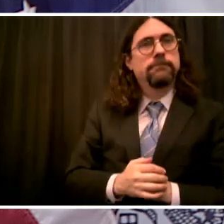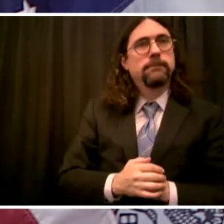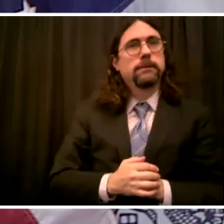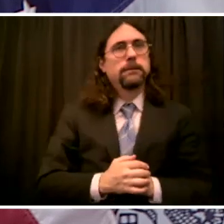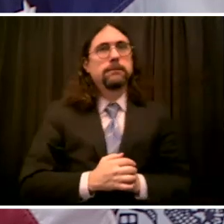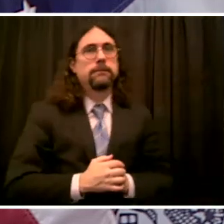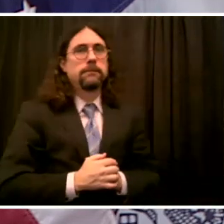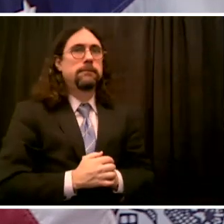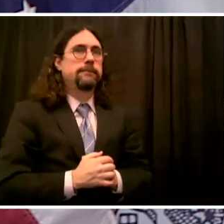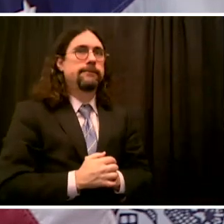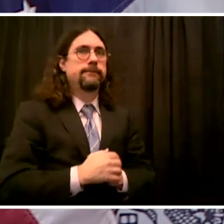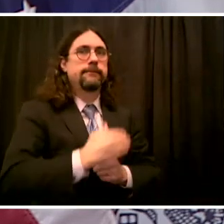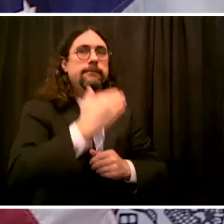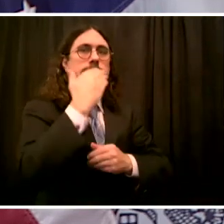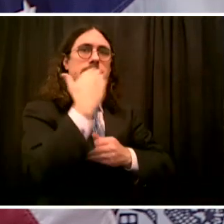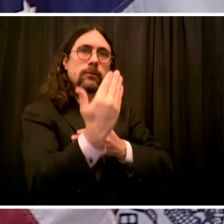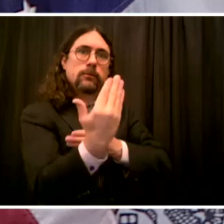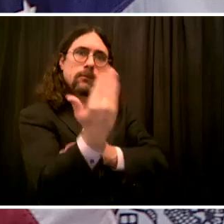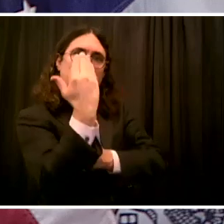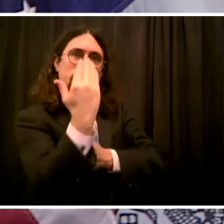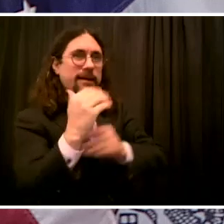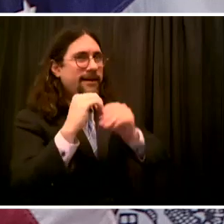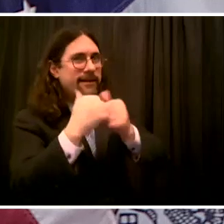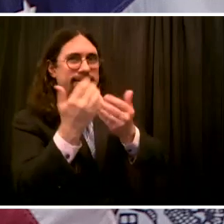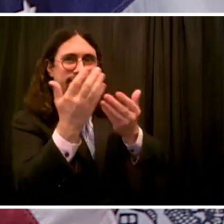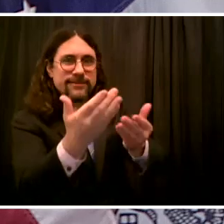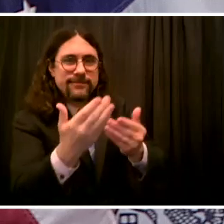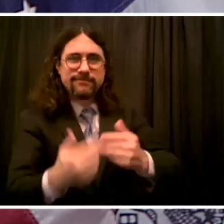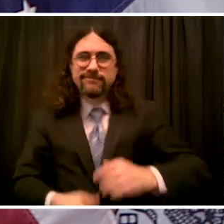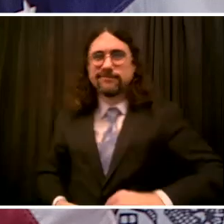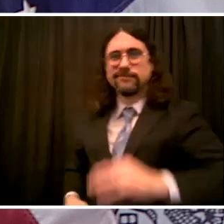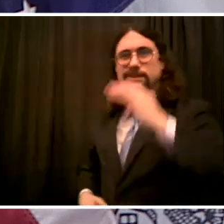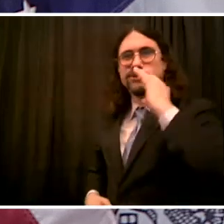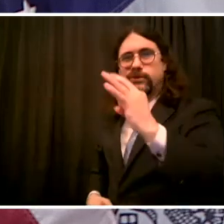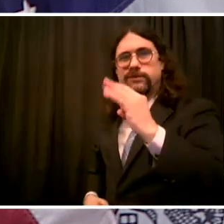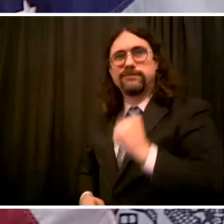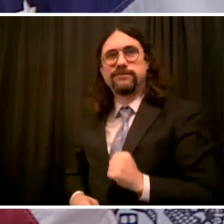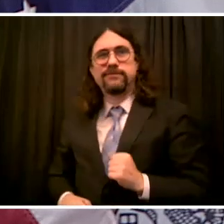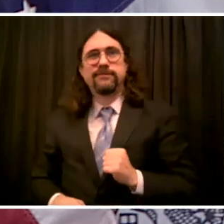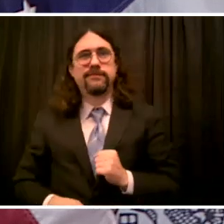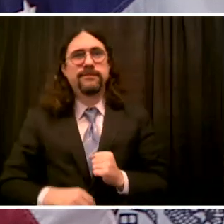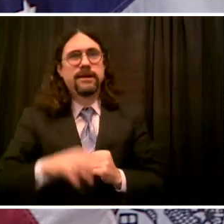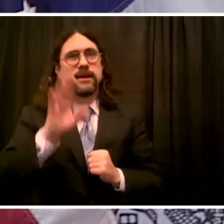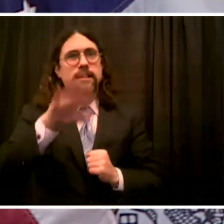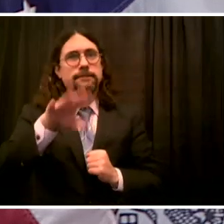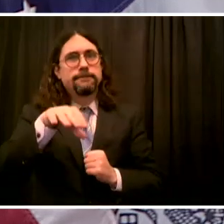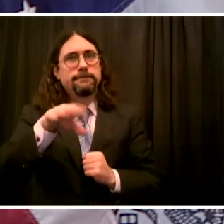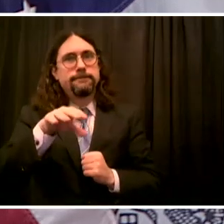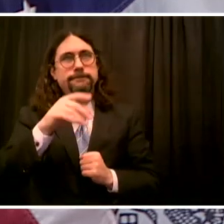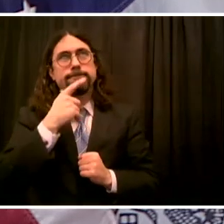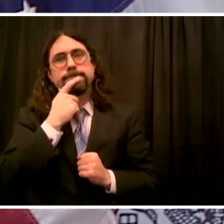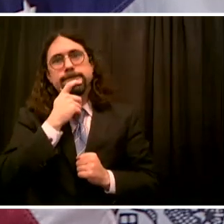WE'LL RESPOND ACCORDINGLY. NEXT, WE HAVE AL JONES. GOOD MOIRNNG,